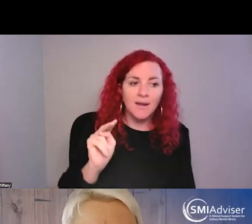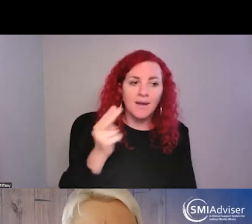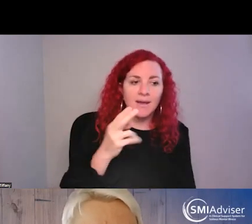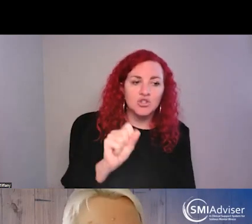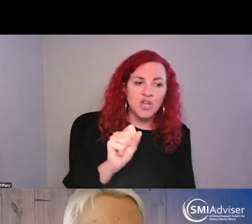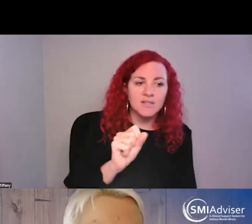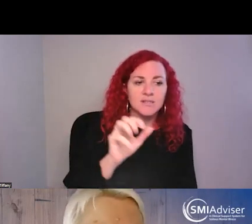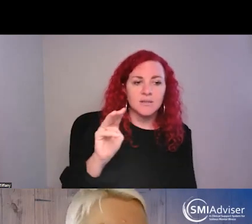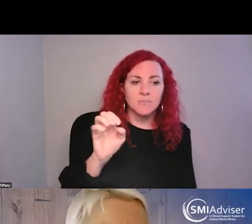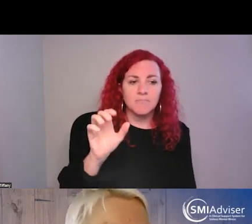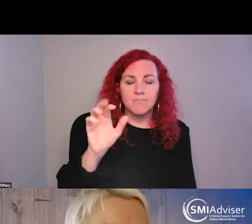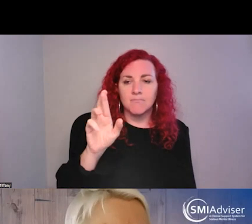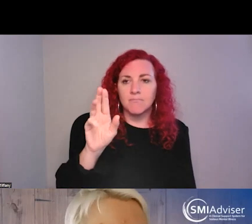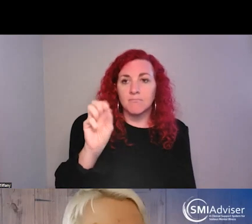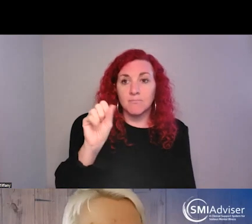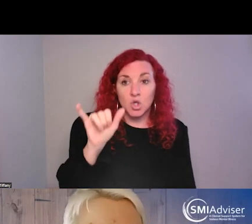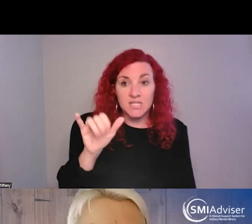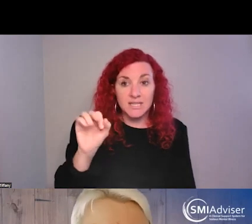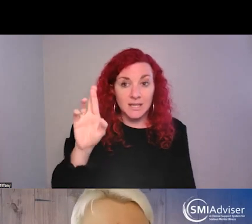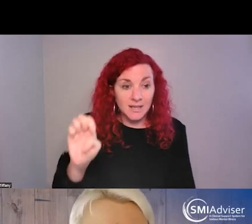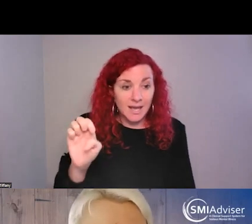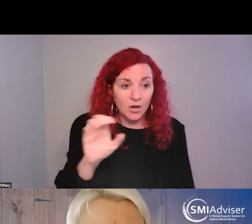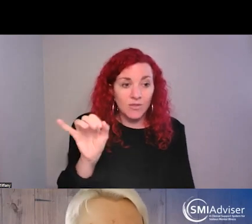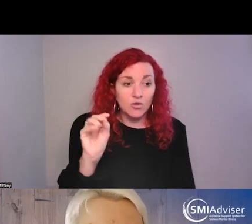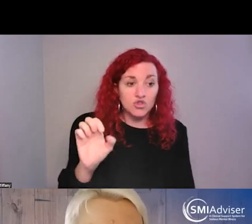SYSTEM.